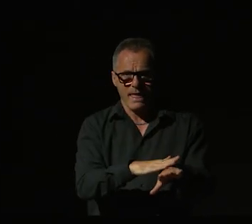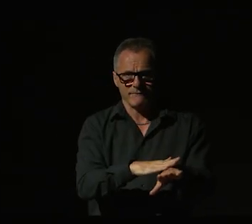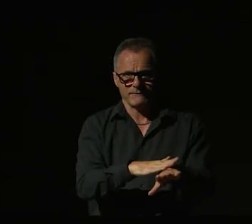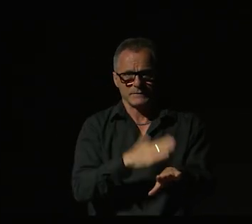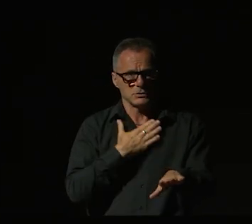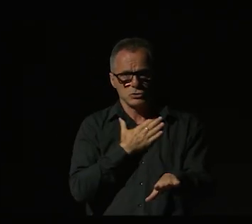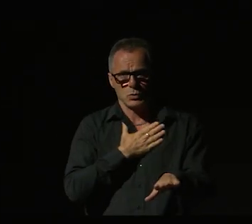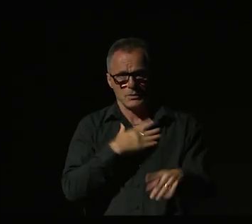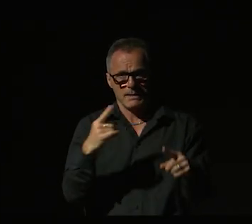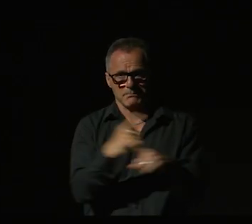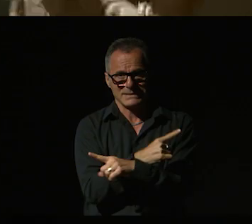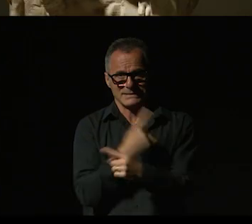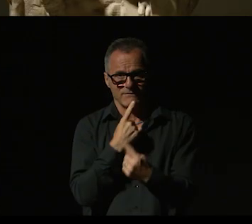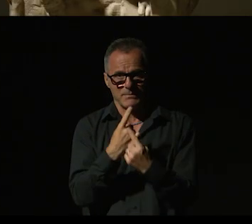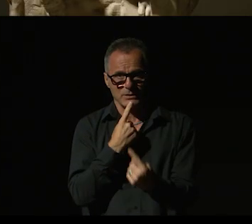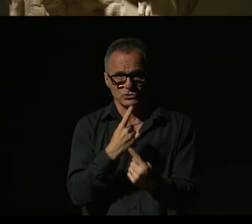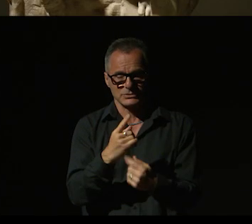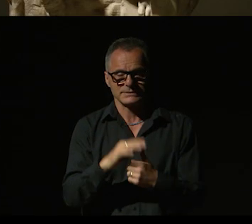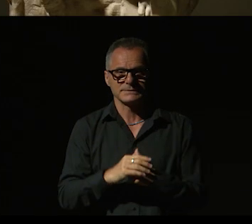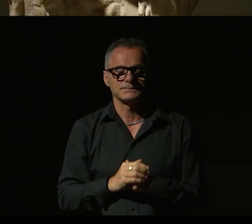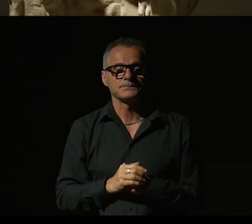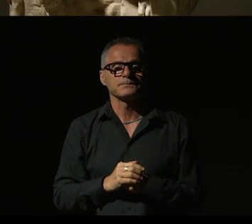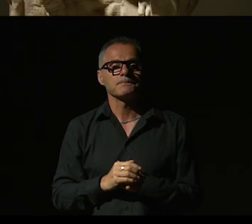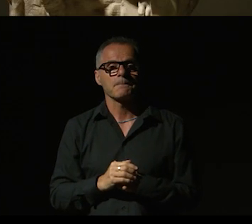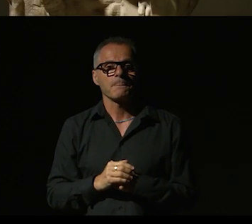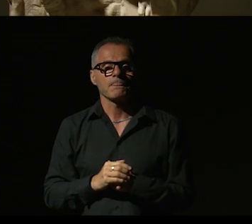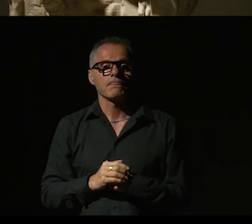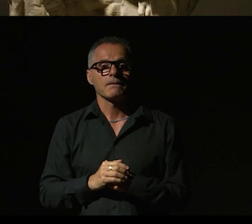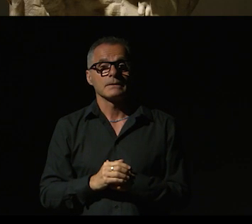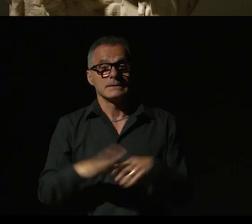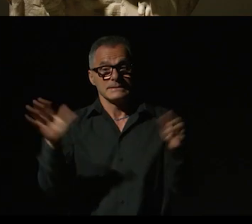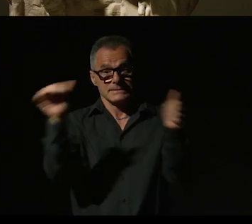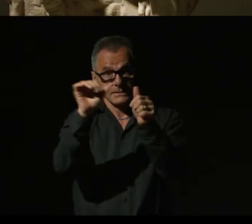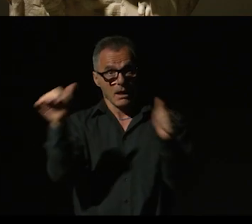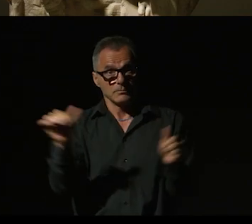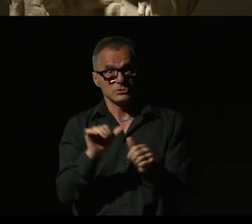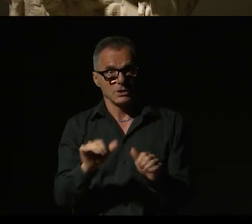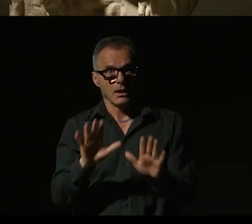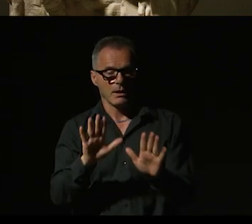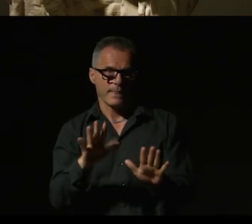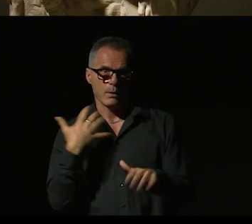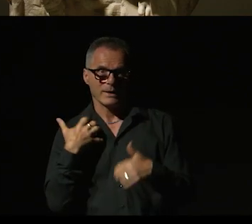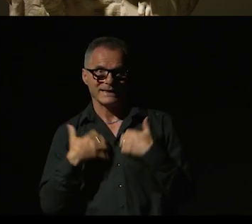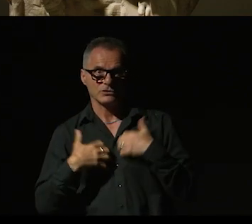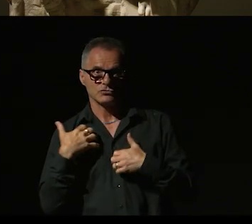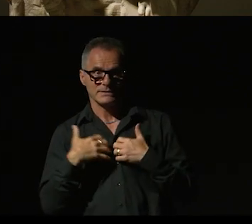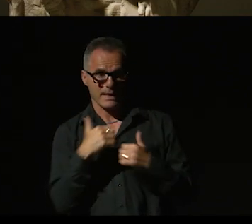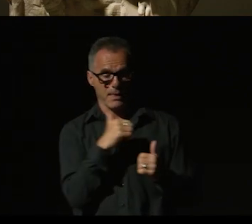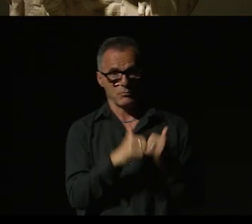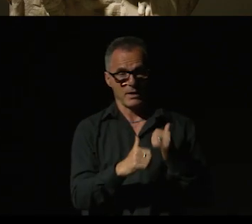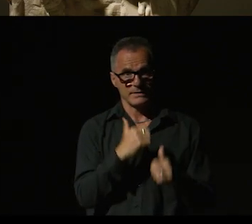Annibale's interest in sculpture is well-documented and for those of you who may have had a chance to see the wonderful exhibition in Rome